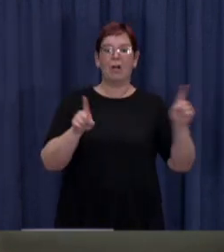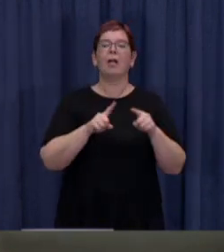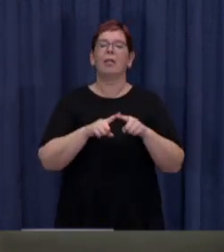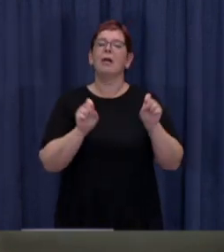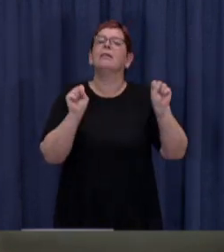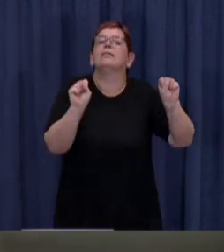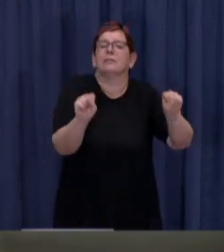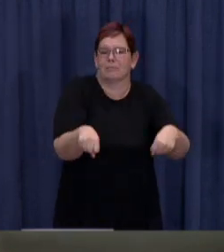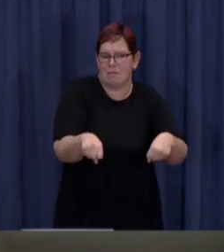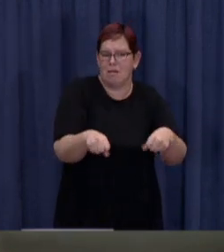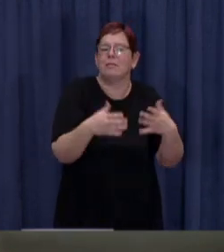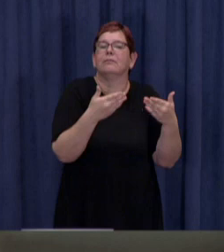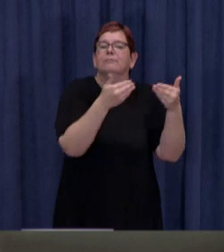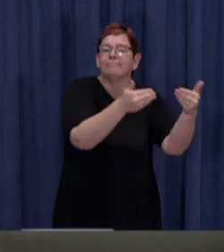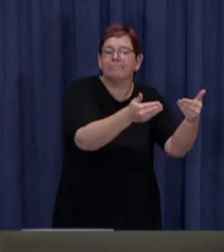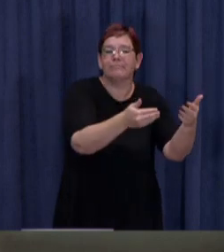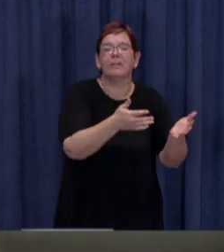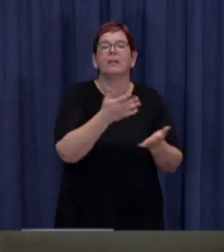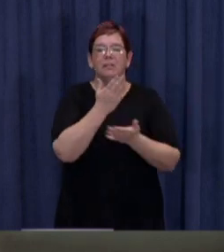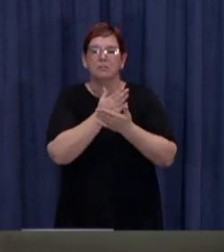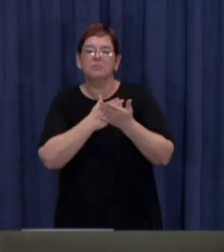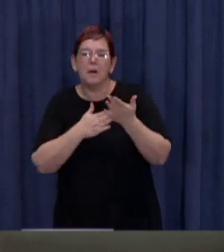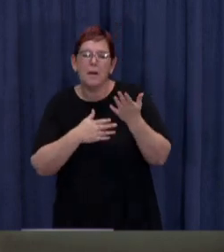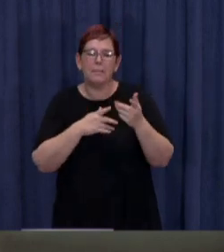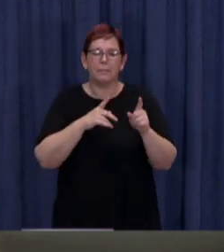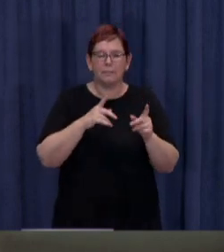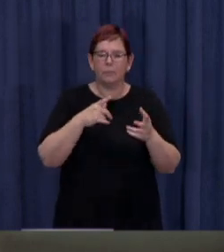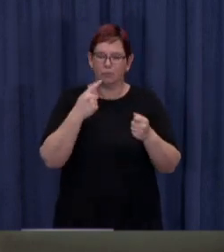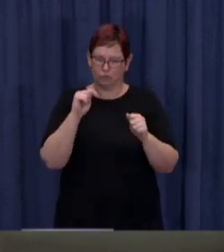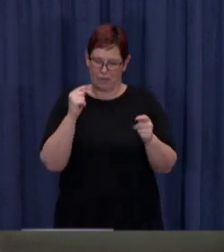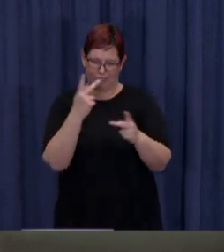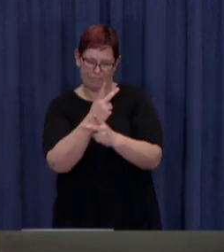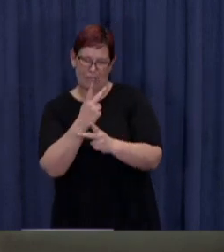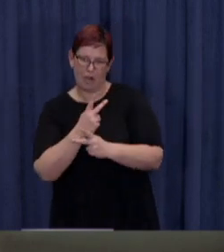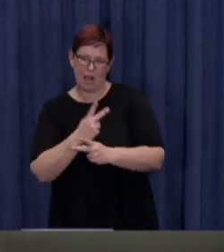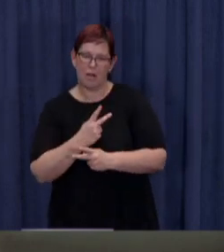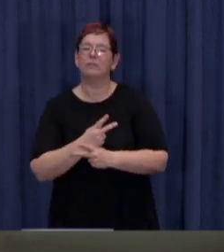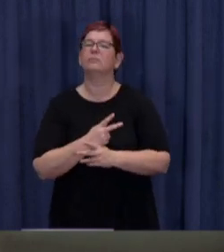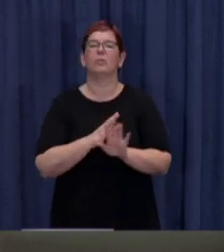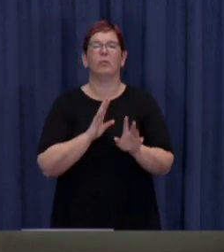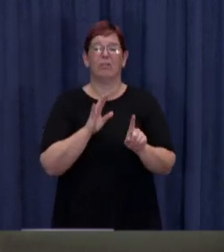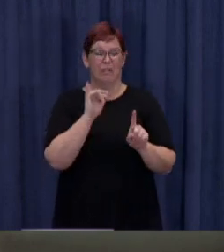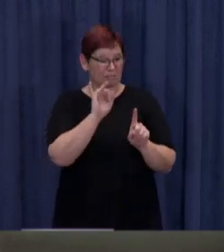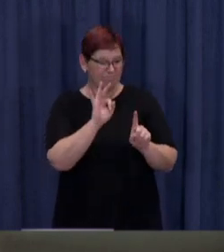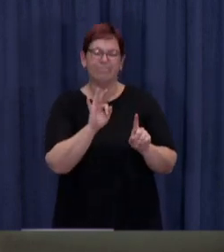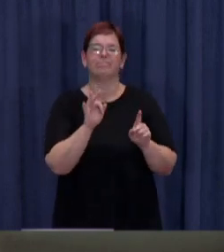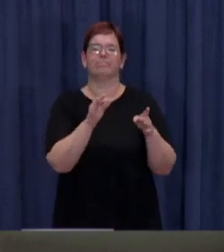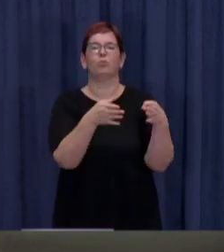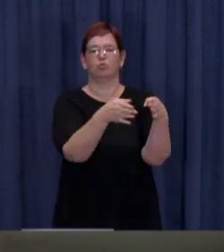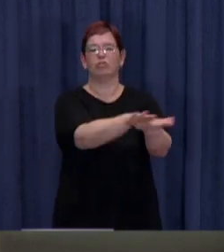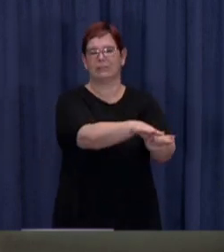well with safety coming absolutely top priority first no if ands or buts you know trying to make sure we don't put any more people out of work than